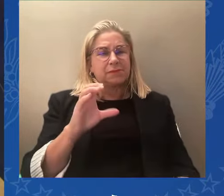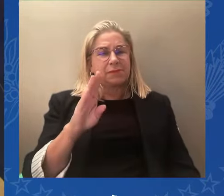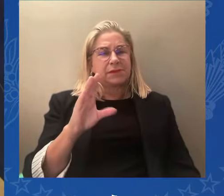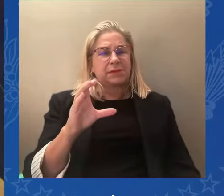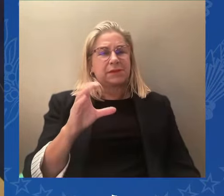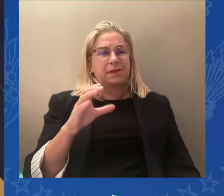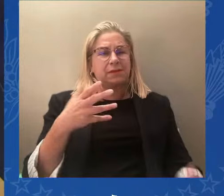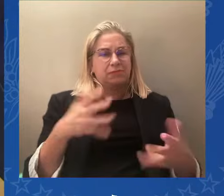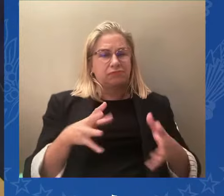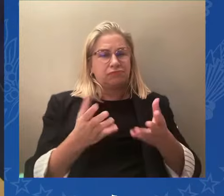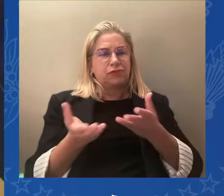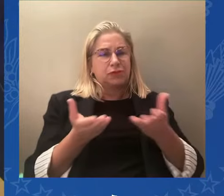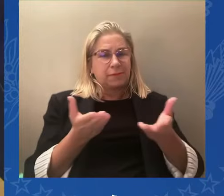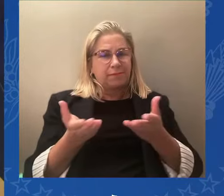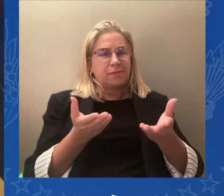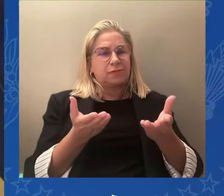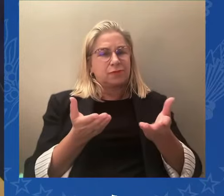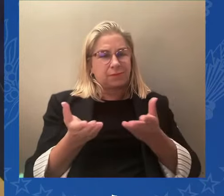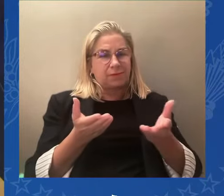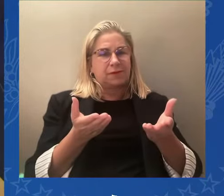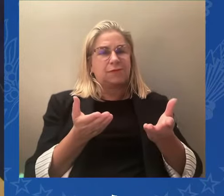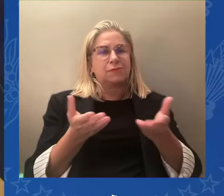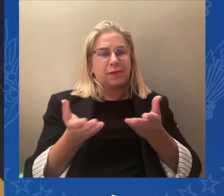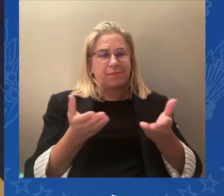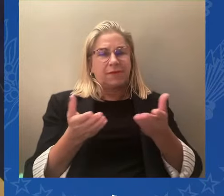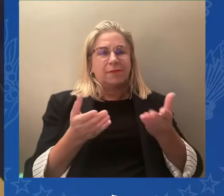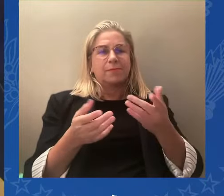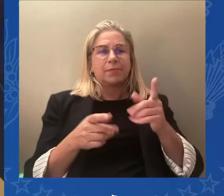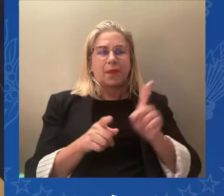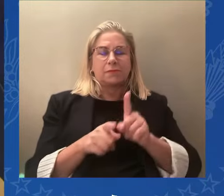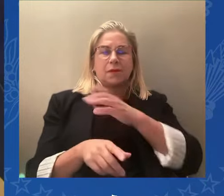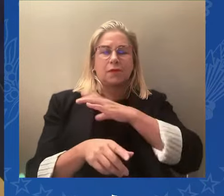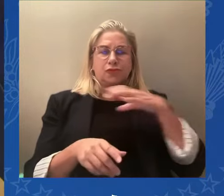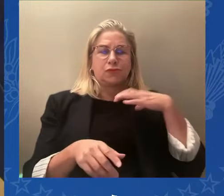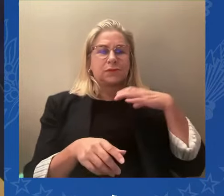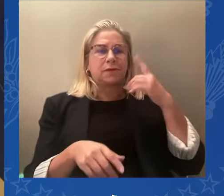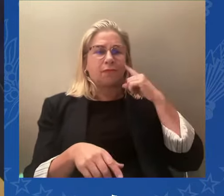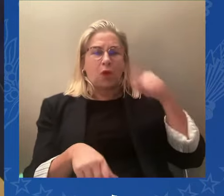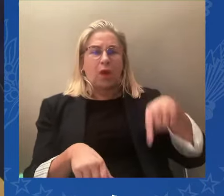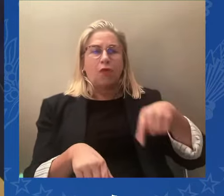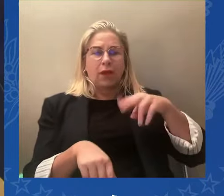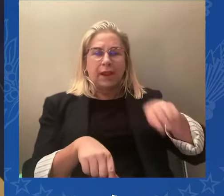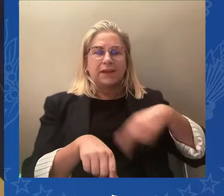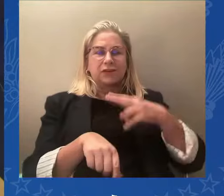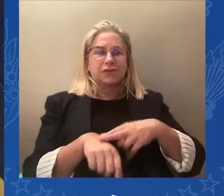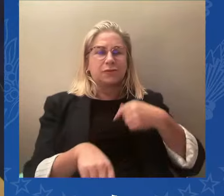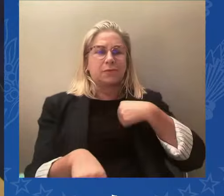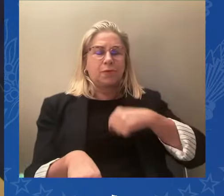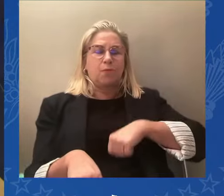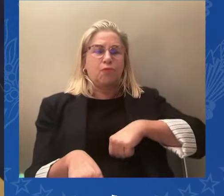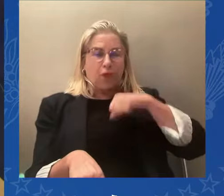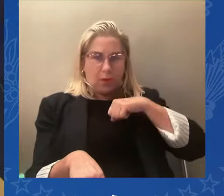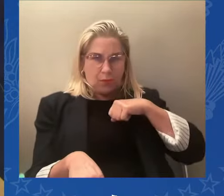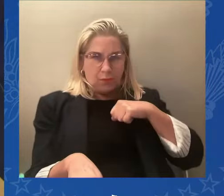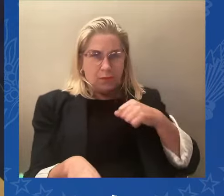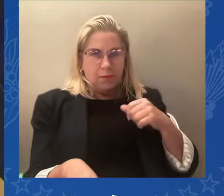And as a proud former CBC member, I know firsthand: America relies on the leaders in this room